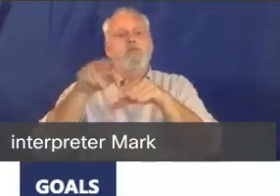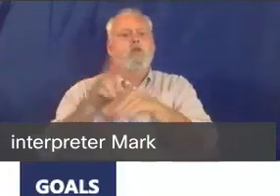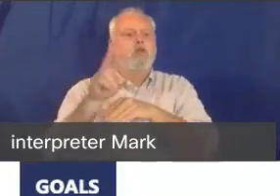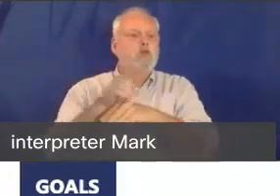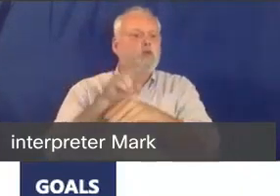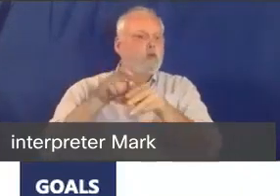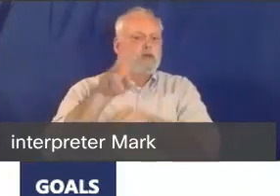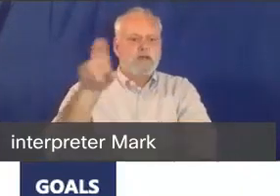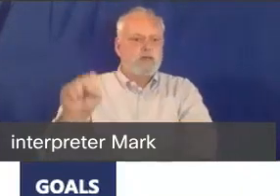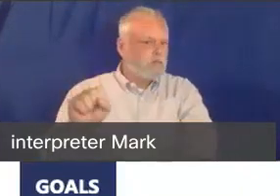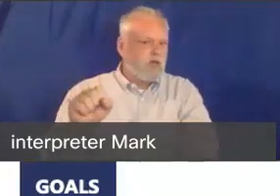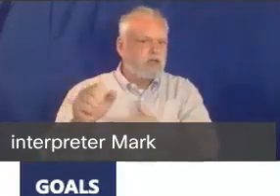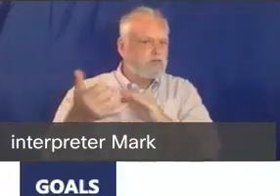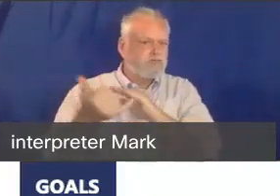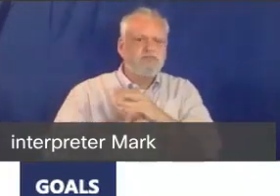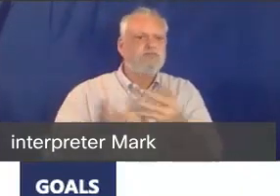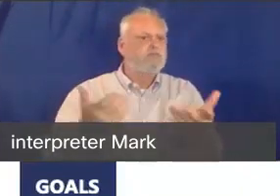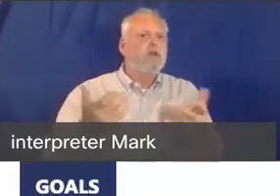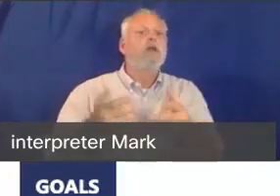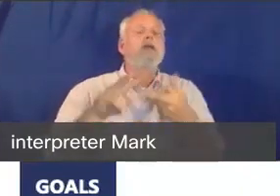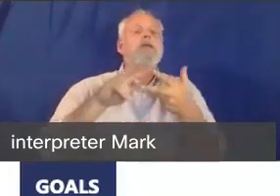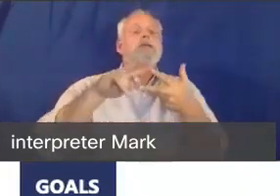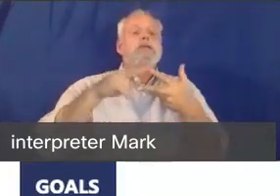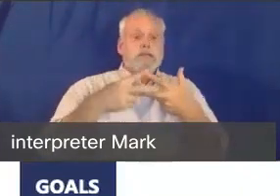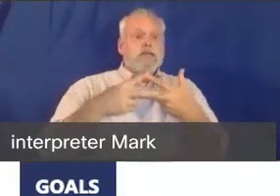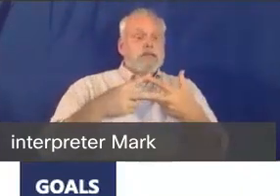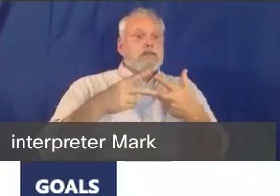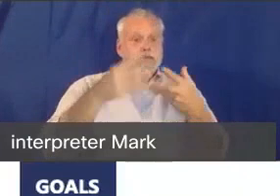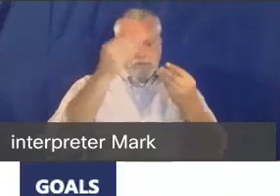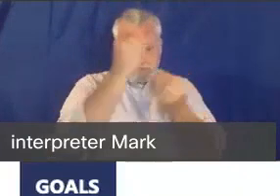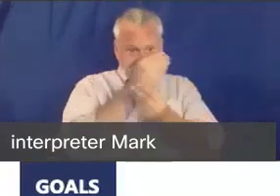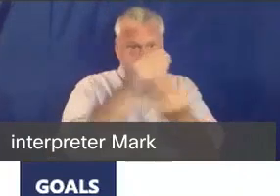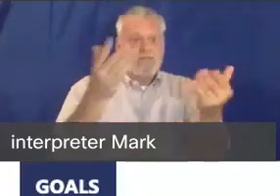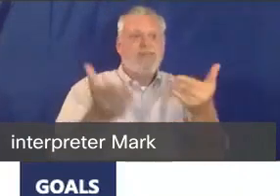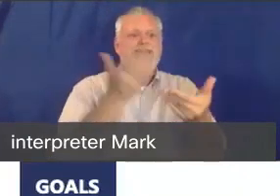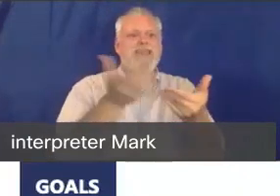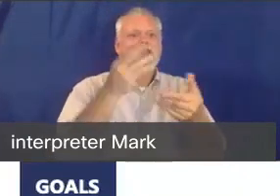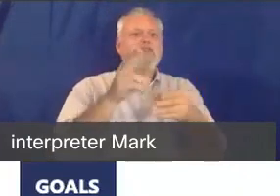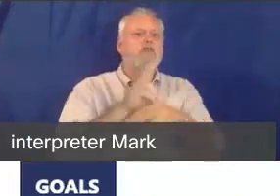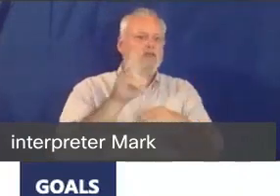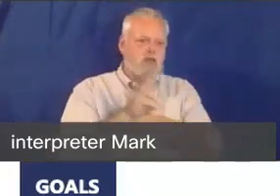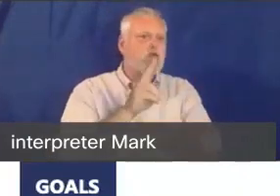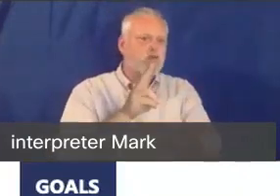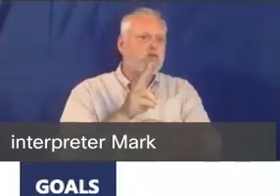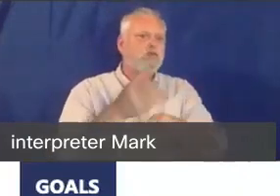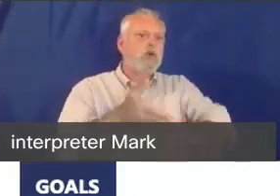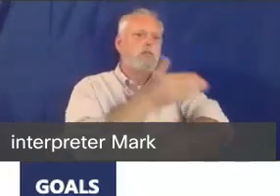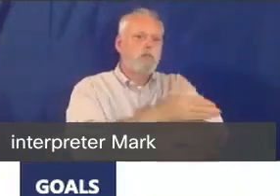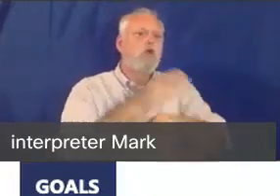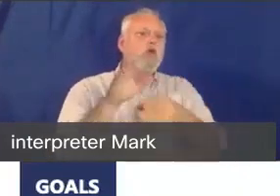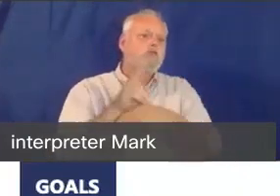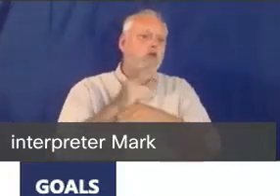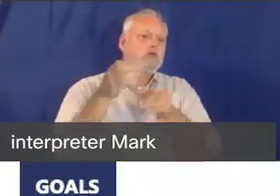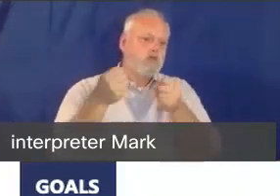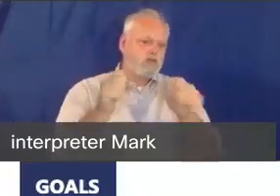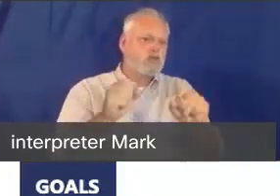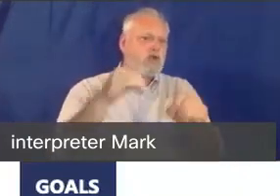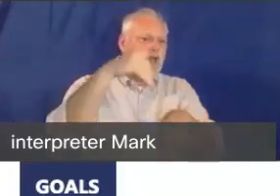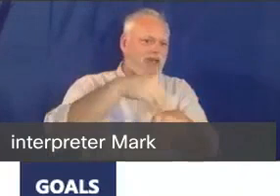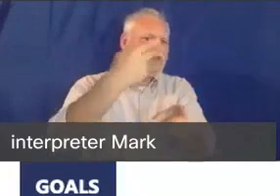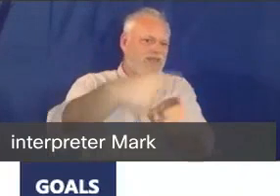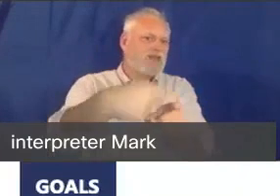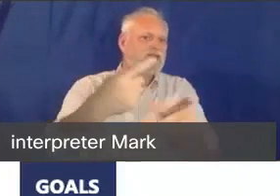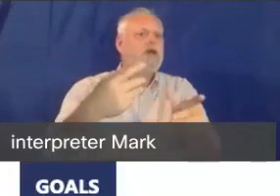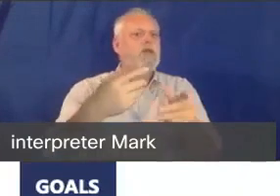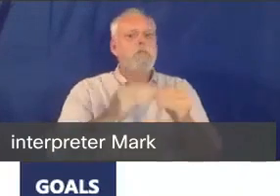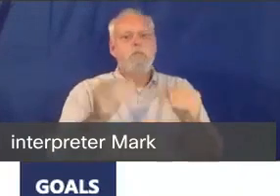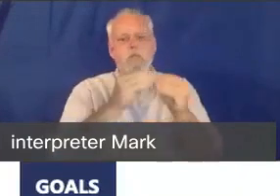And so the 2nd, goal for the project is to to convey and ease of use to improve the function of the street and at the intersections to make them easier to use and understand and more legible.